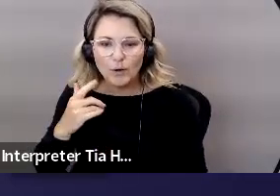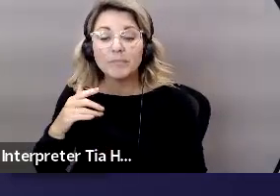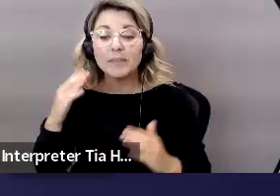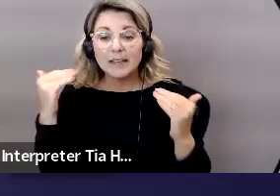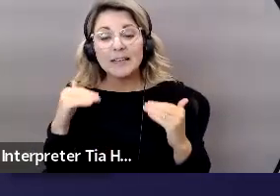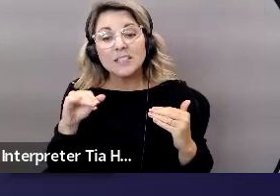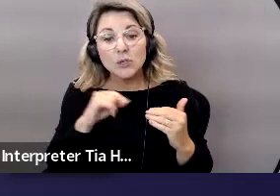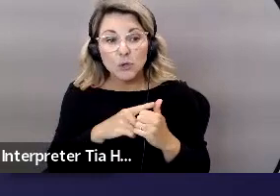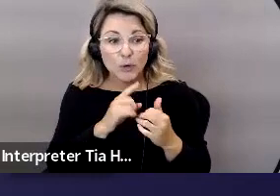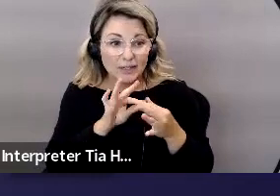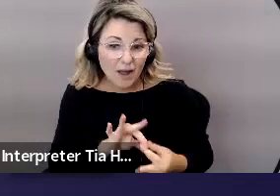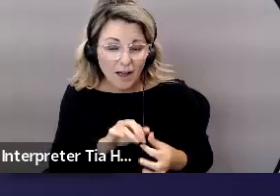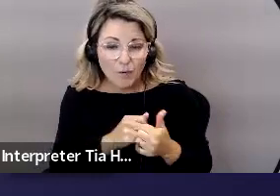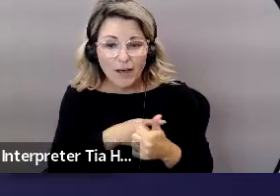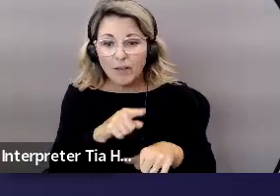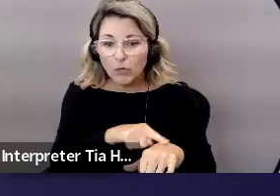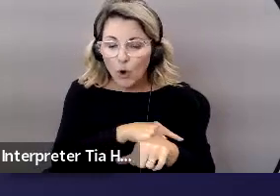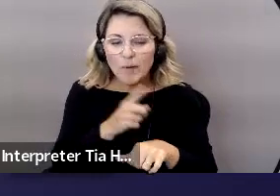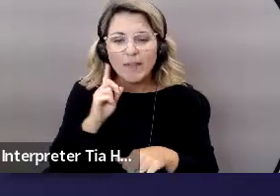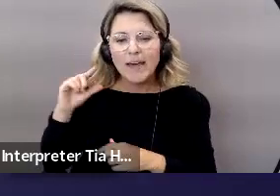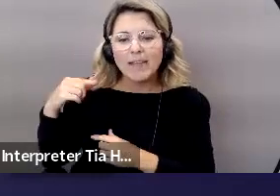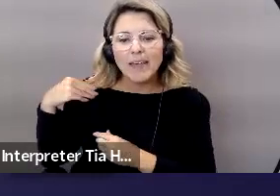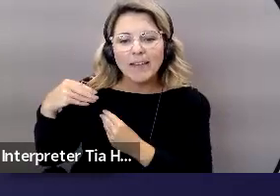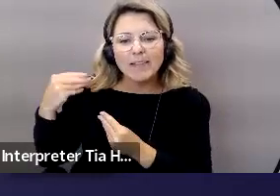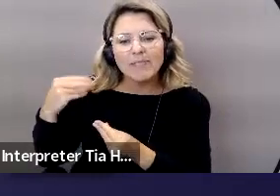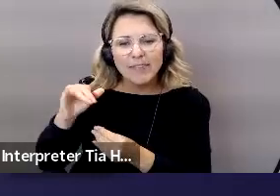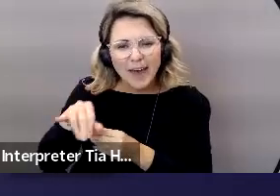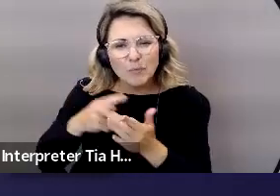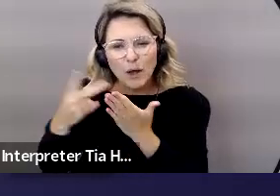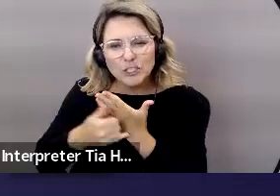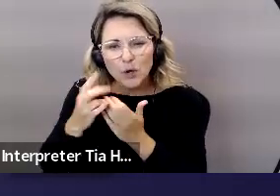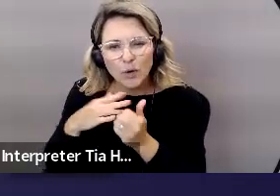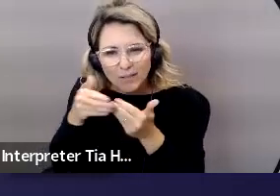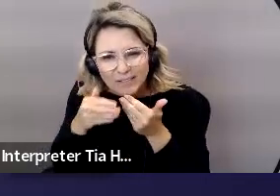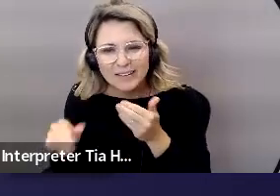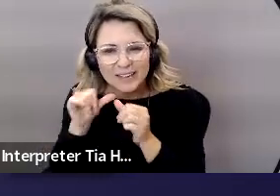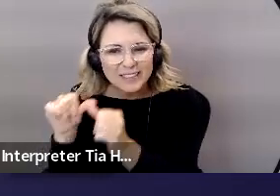impact, what we hope the legacy of this project will be. Dr. Rumrill: Dr. Leslie, I'm thinking